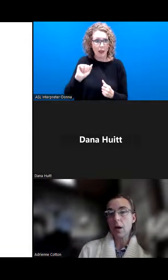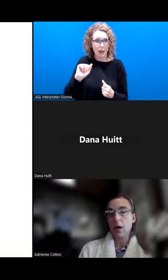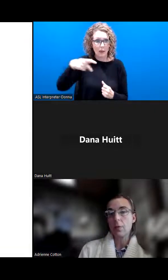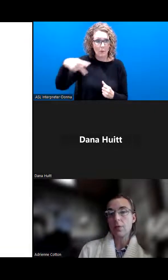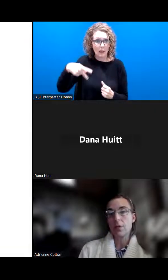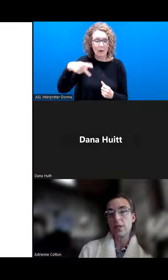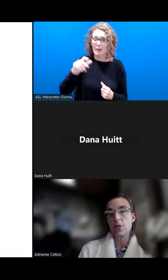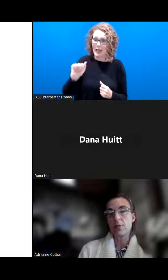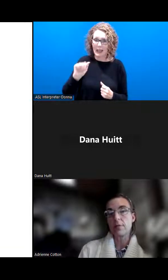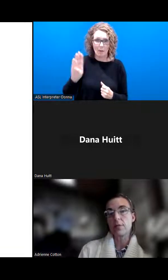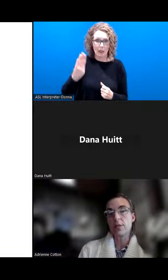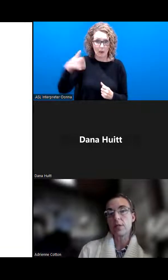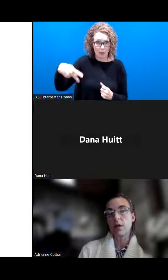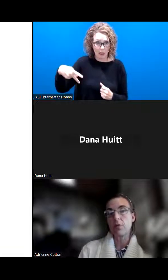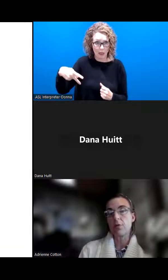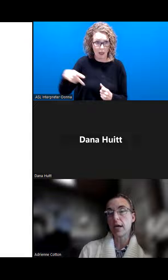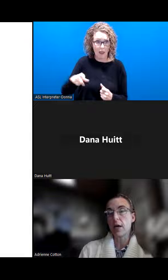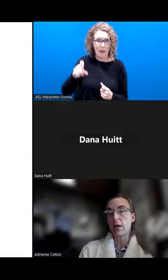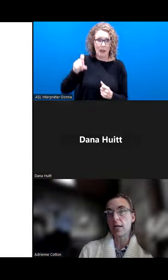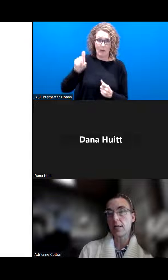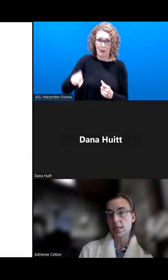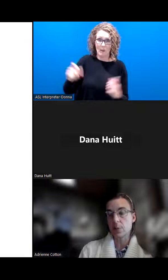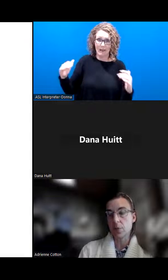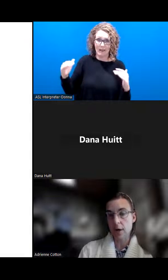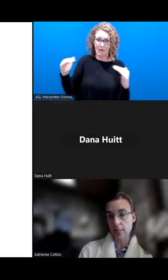to maintain a healthy work/life balance, especially